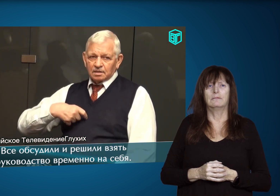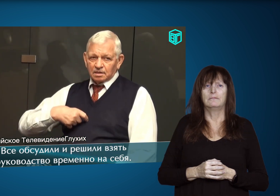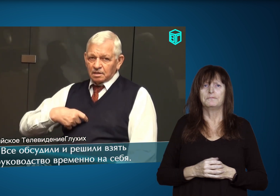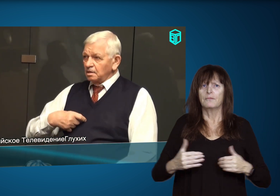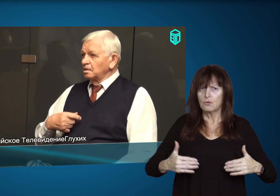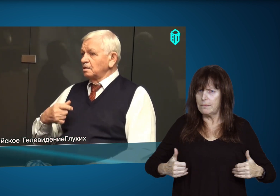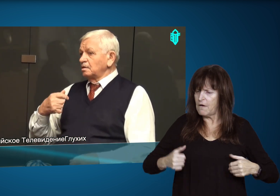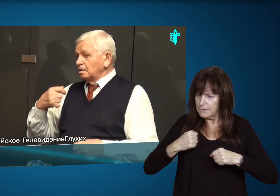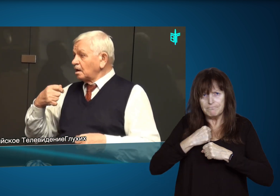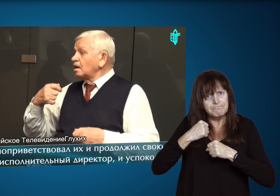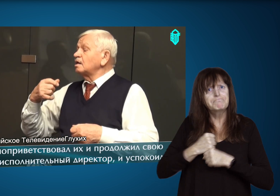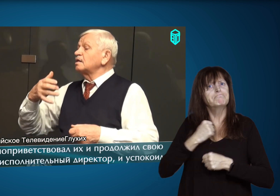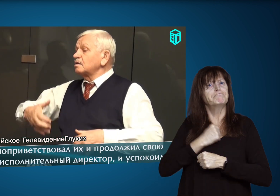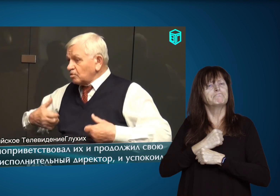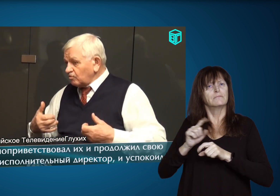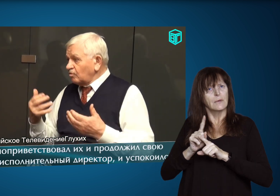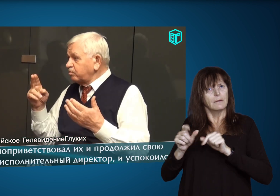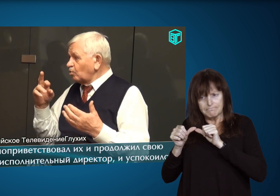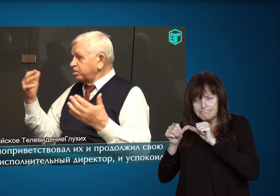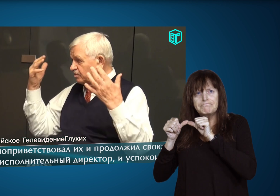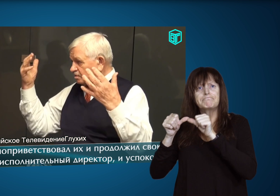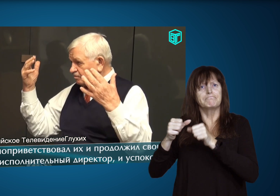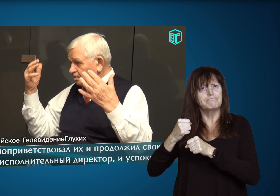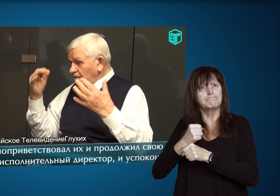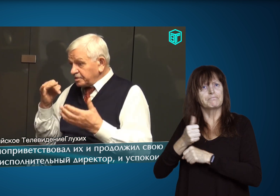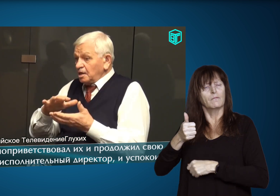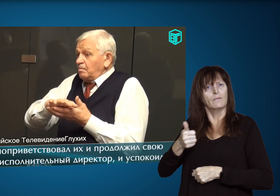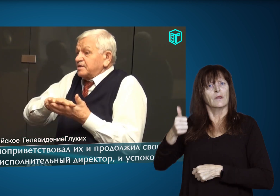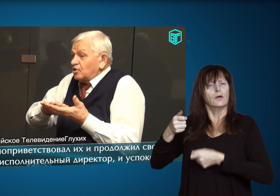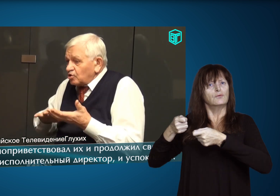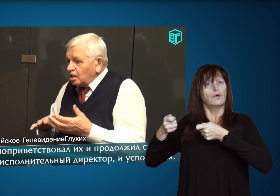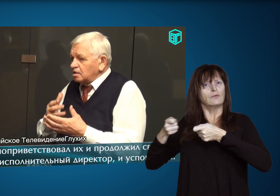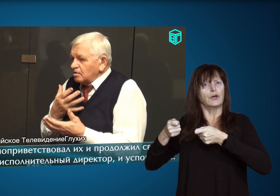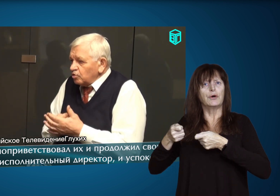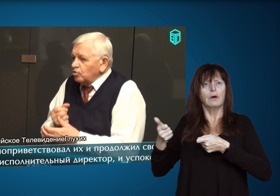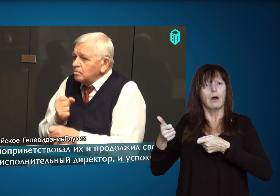Rebrov continued to work as an executive director.